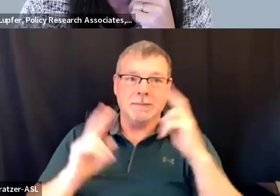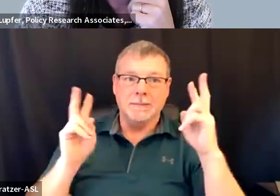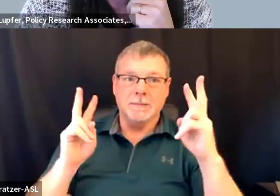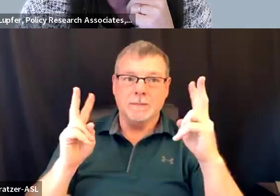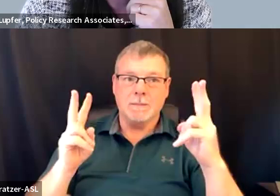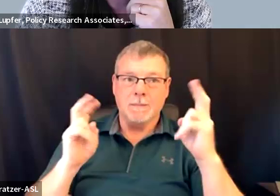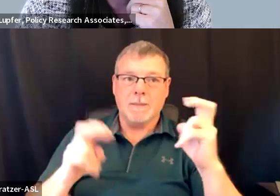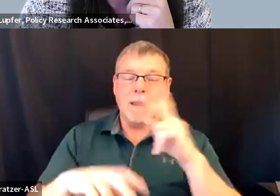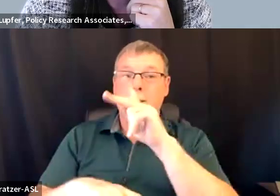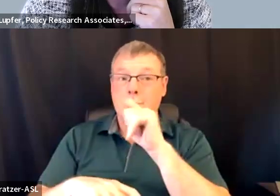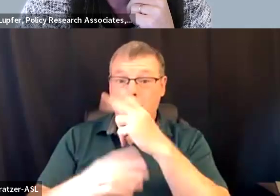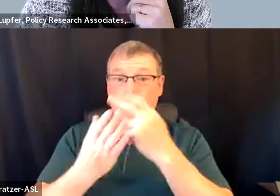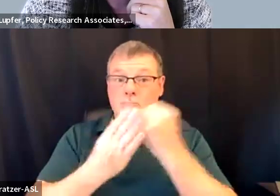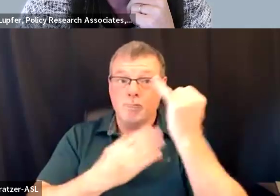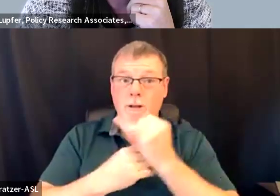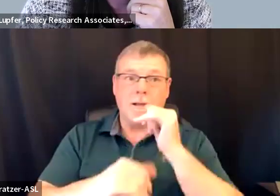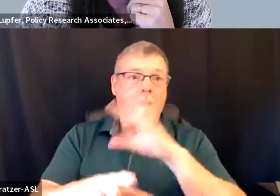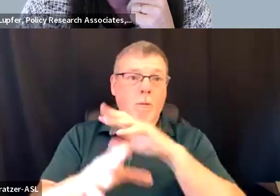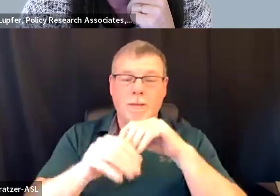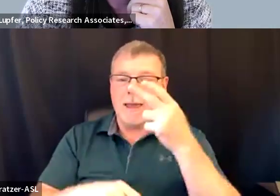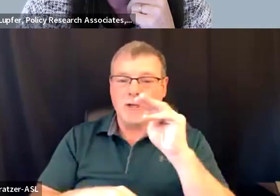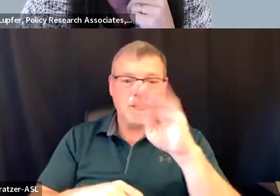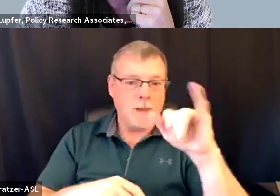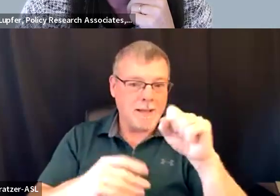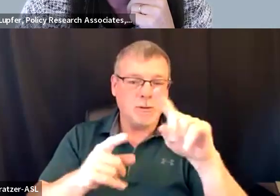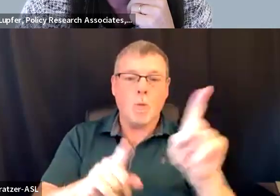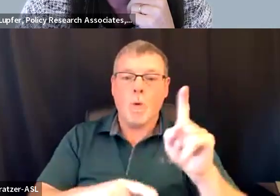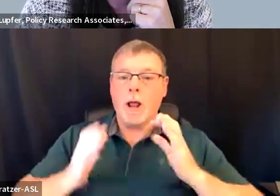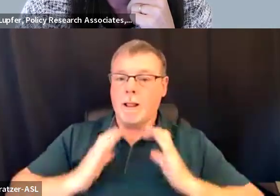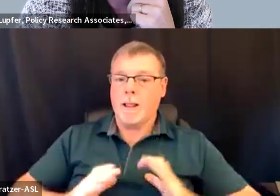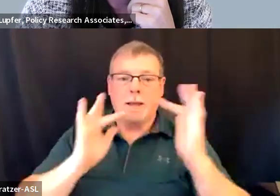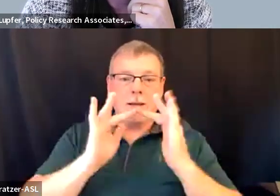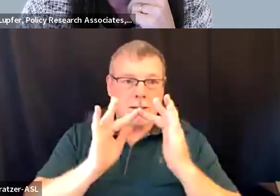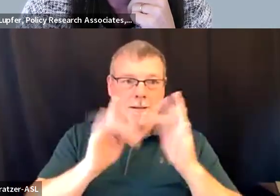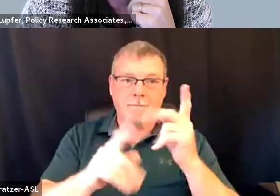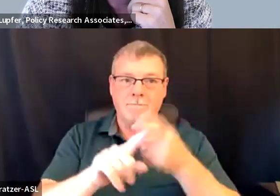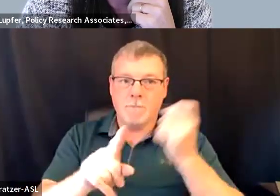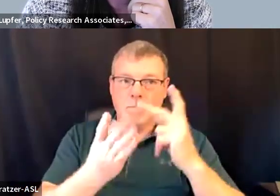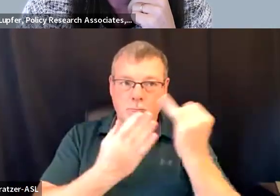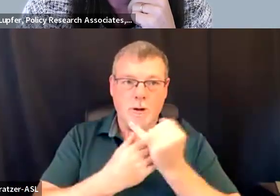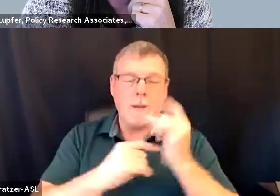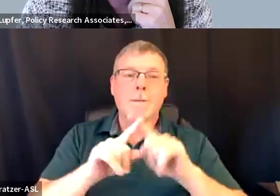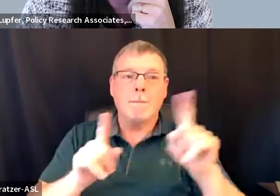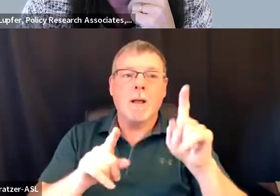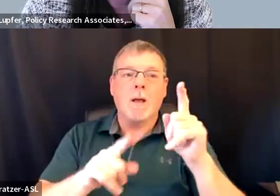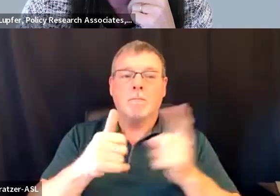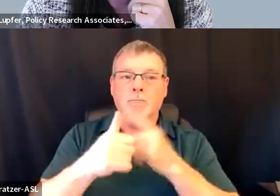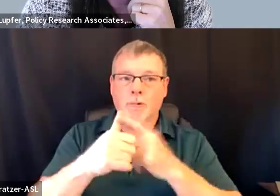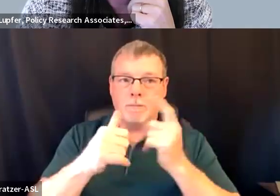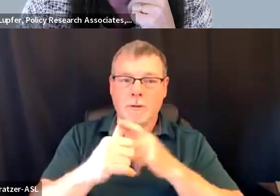"PATH projects are not typed within an HMIS by where the client is contacted by the project, but rather by the client's primary place of residence